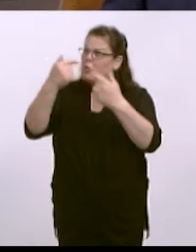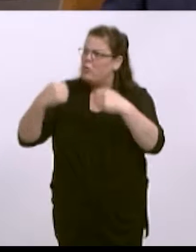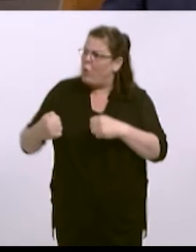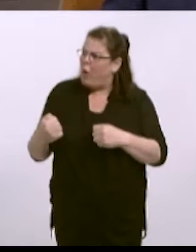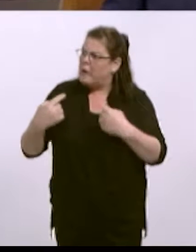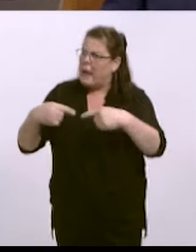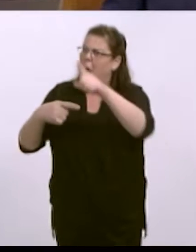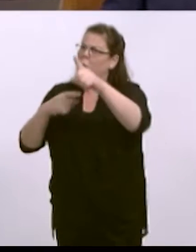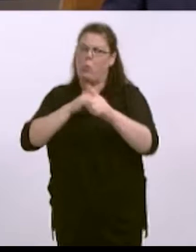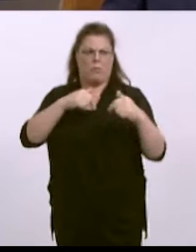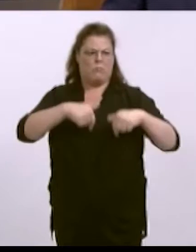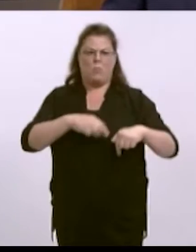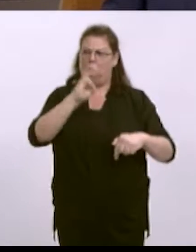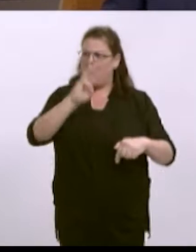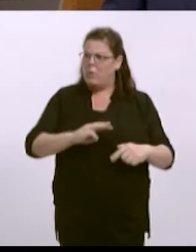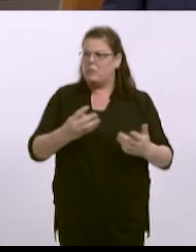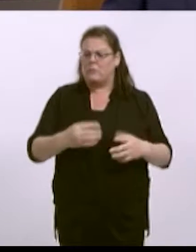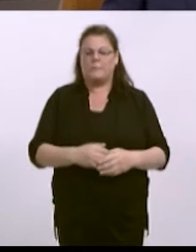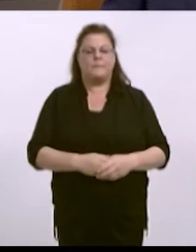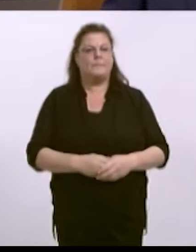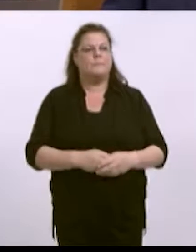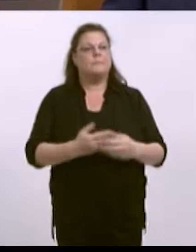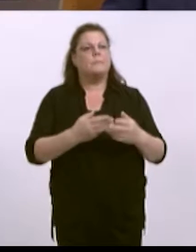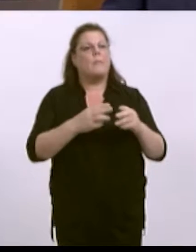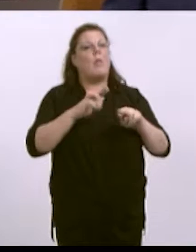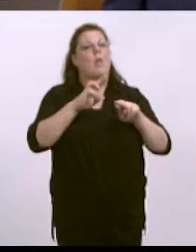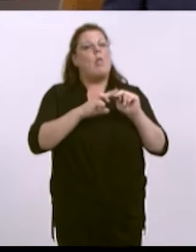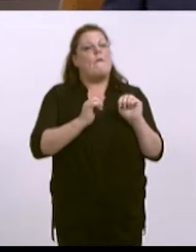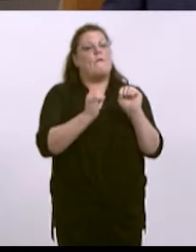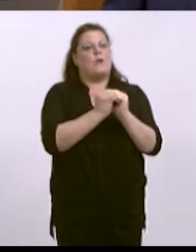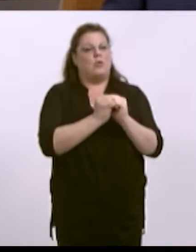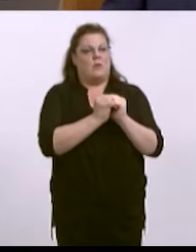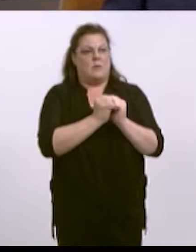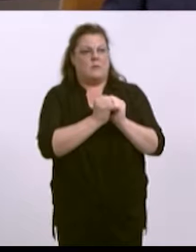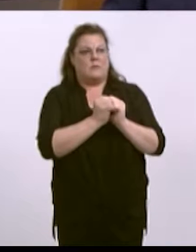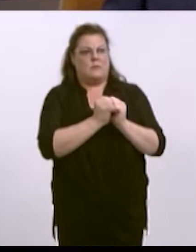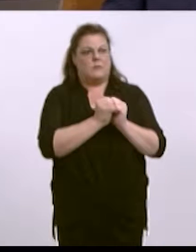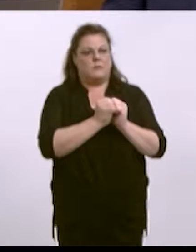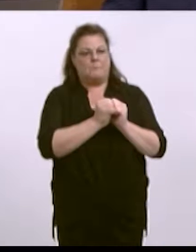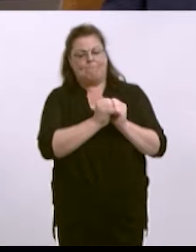Wales. As far as the franchise is concerned in terms of the destinations, our view is